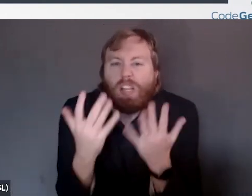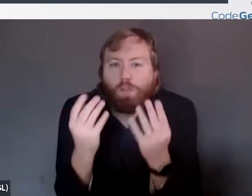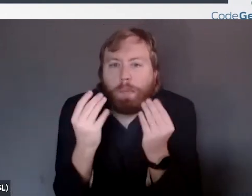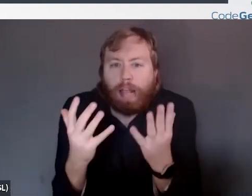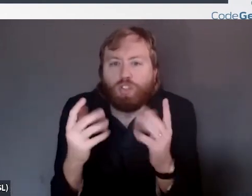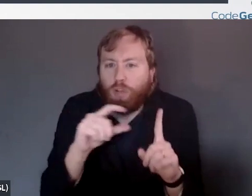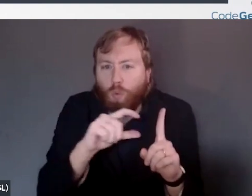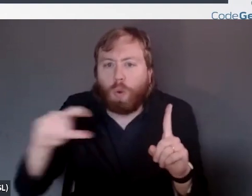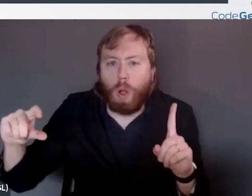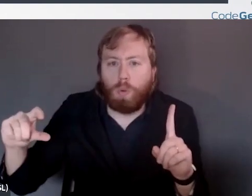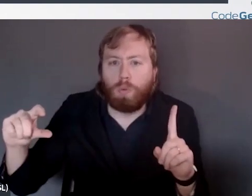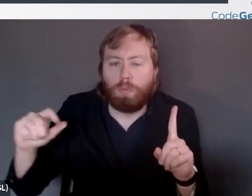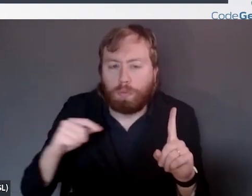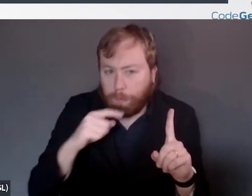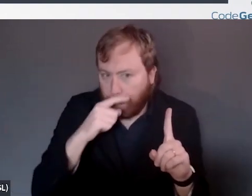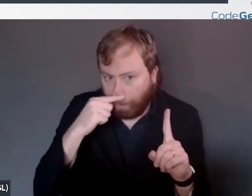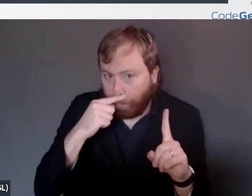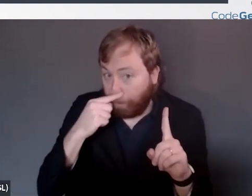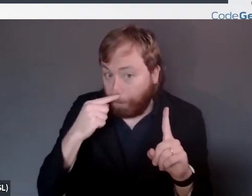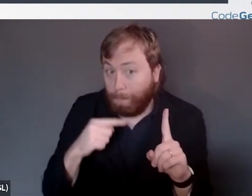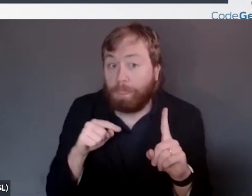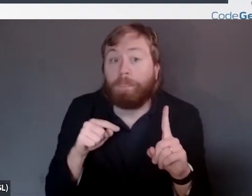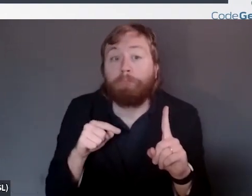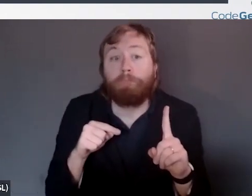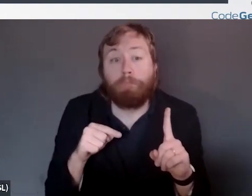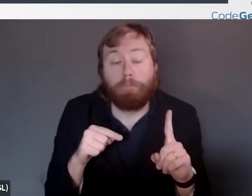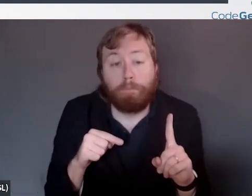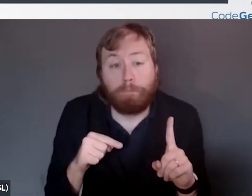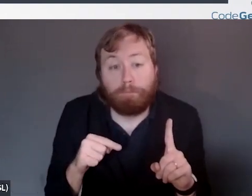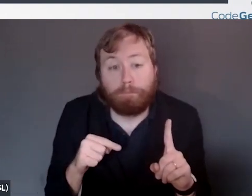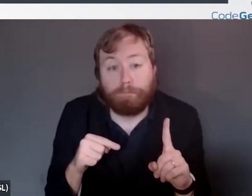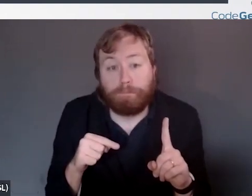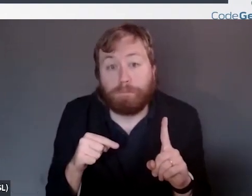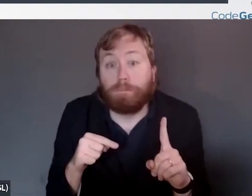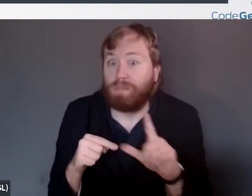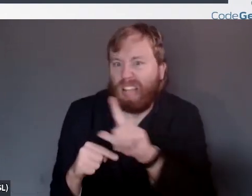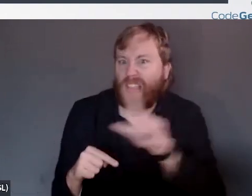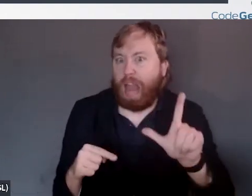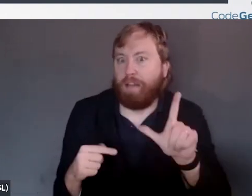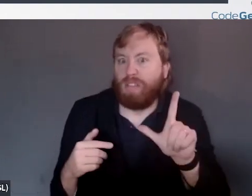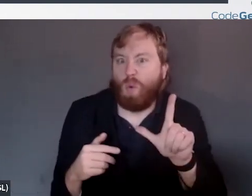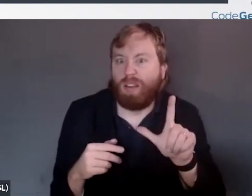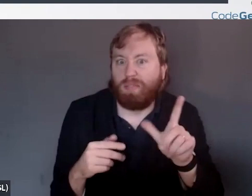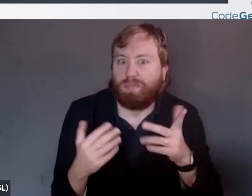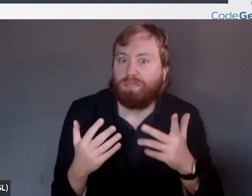where there's a row header in the farthest left column, and that's first and main.